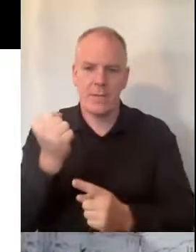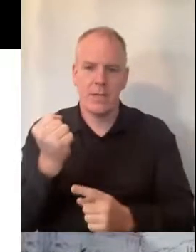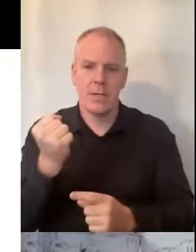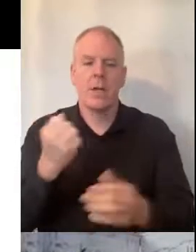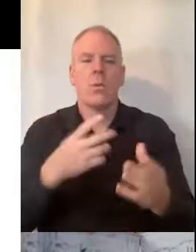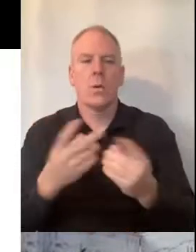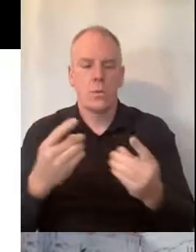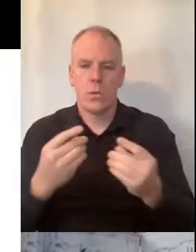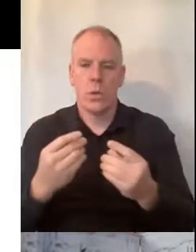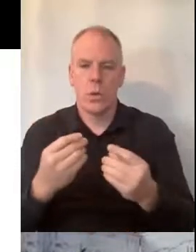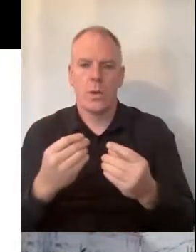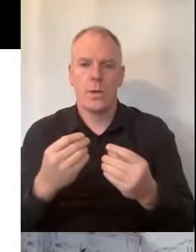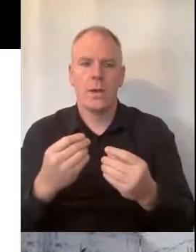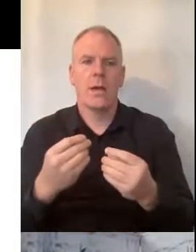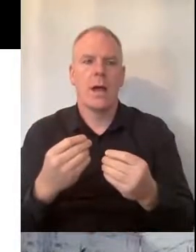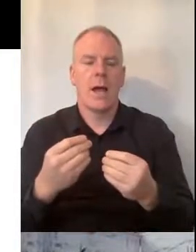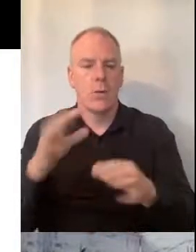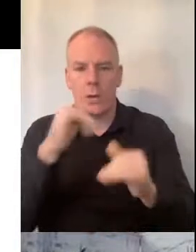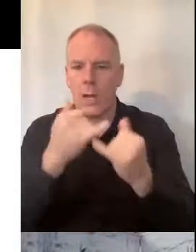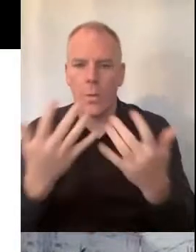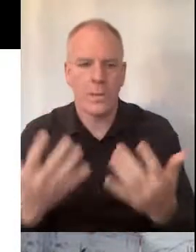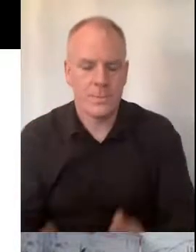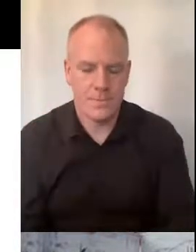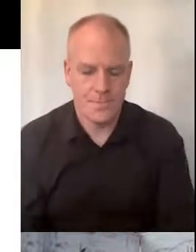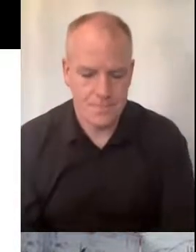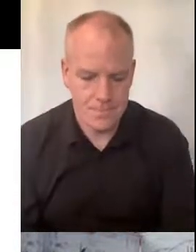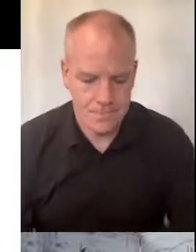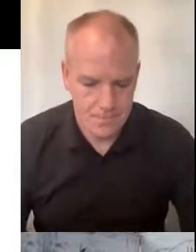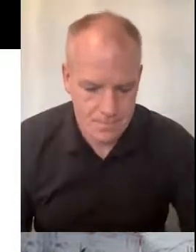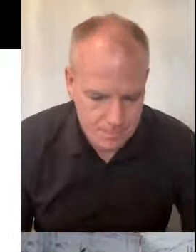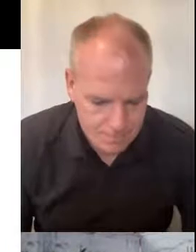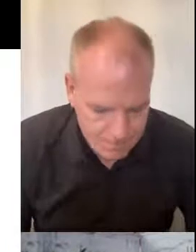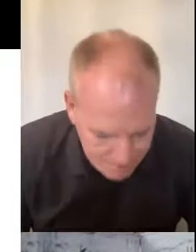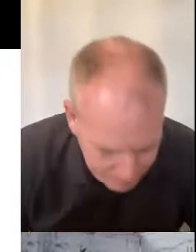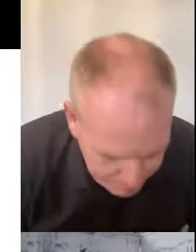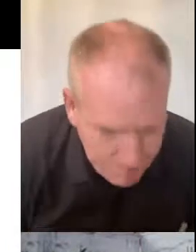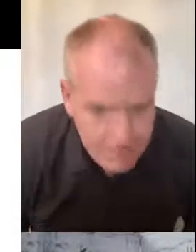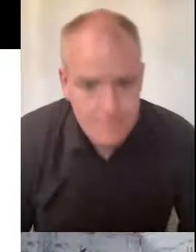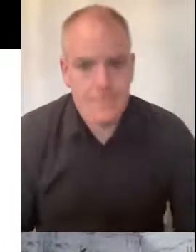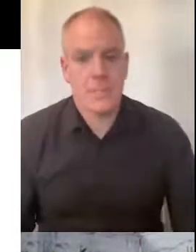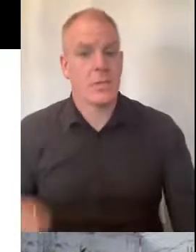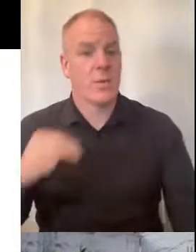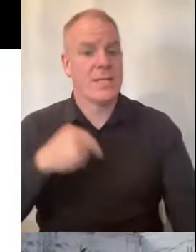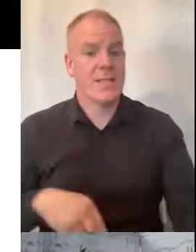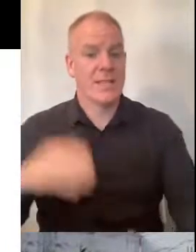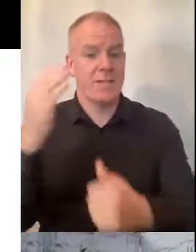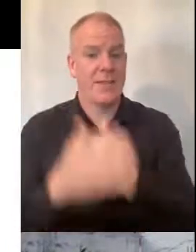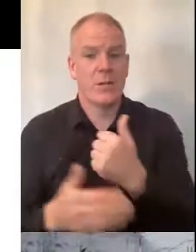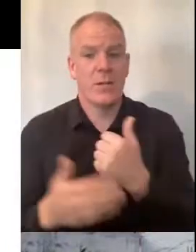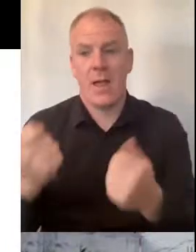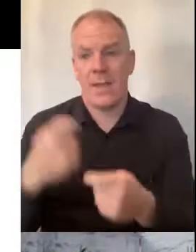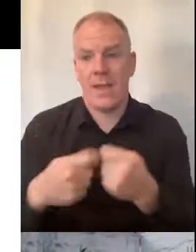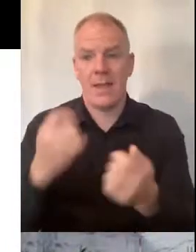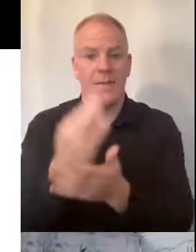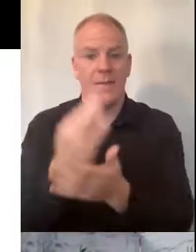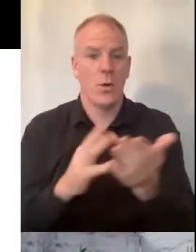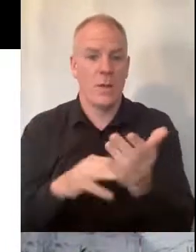about doing that and what it looks like. So I'm nearly at the end, so we can we have a few minutes to have a chat?